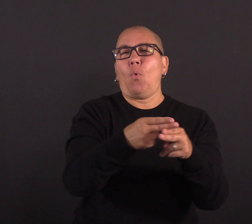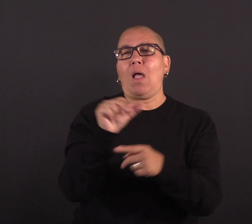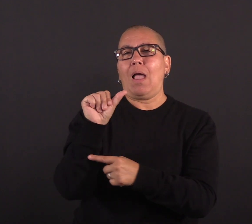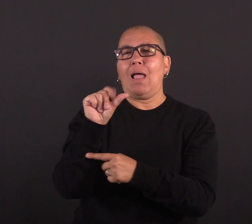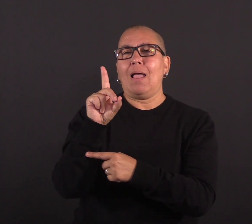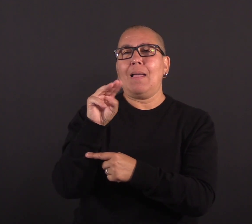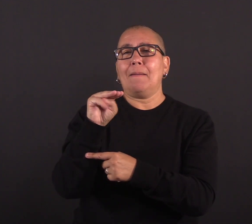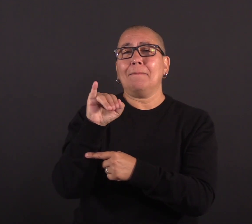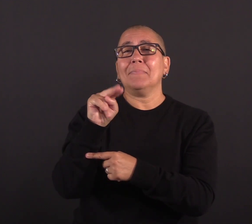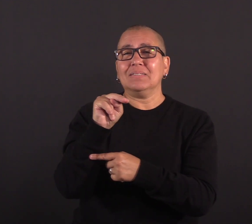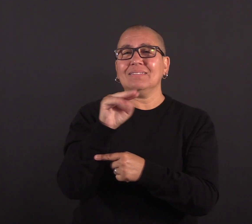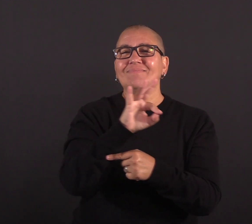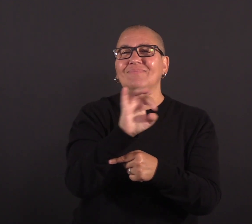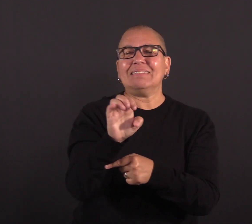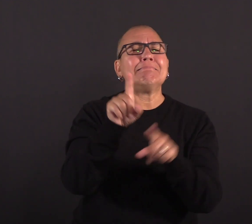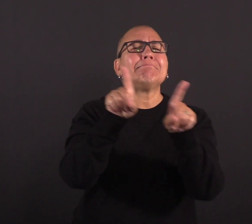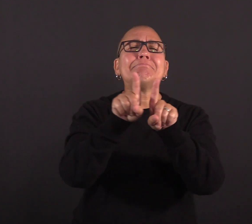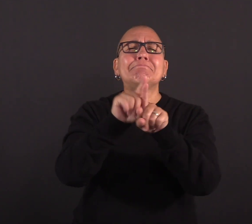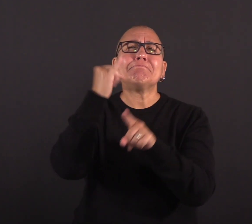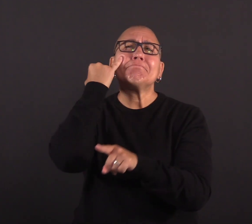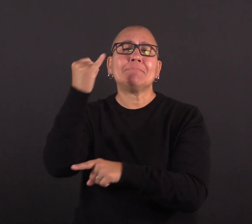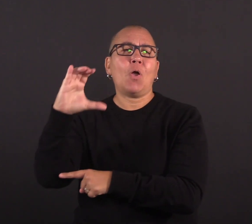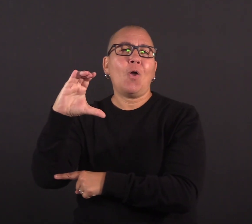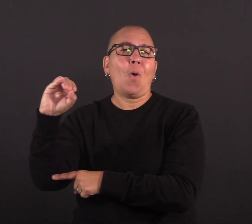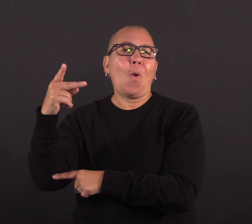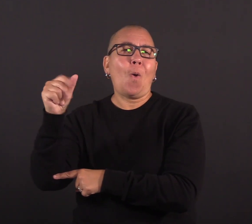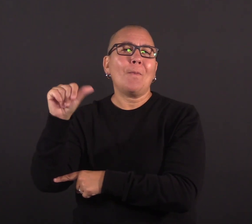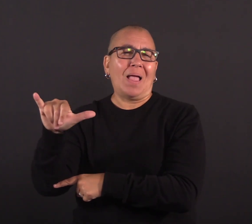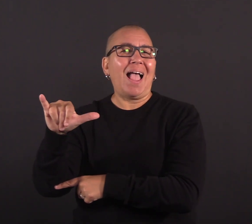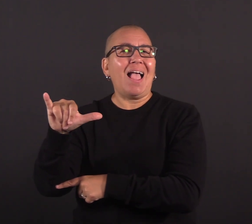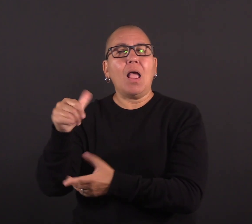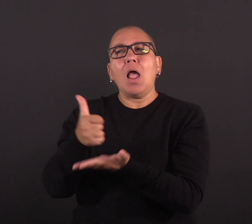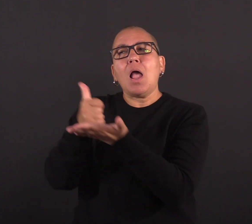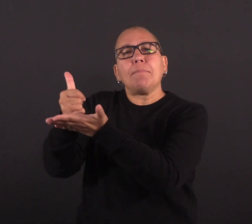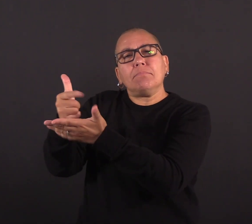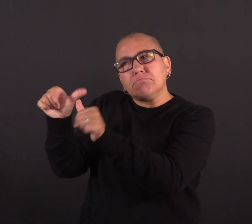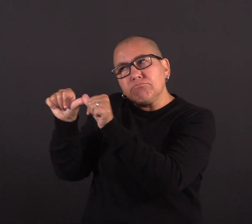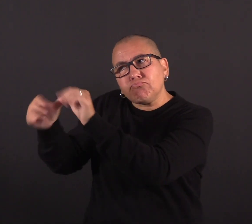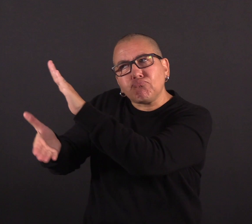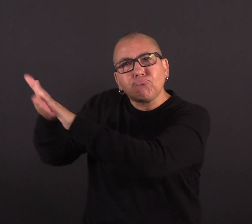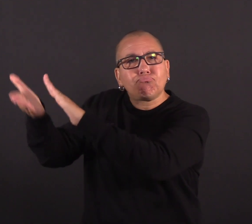what is called an “administration fee.” An administration fee is similar to a patient’s